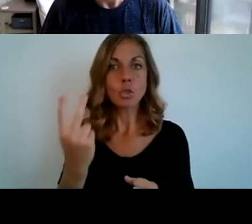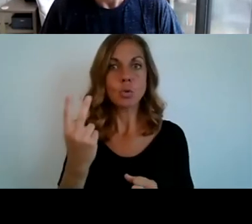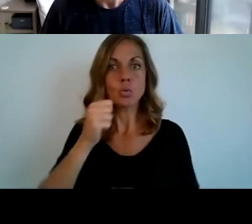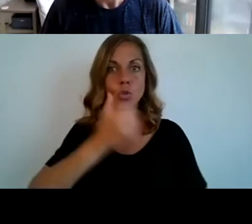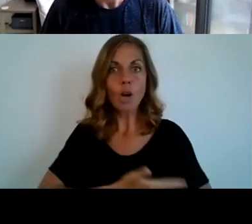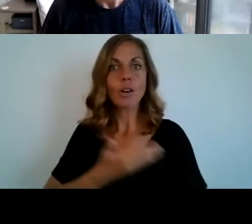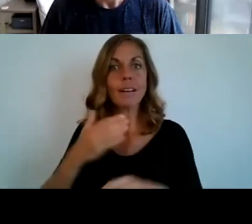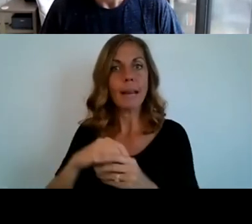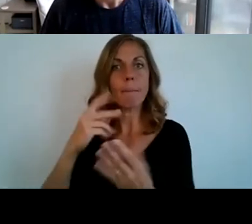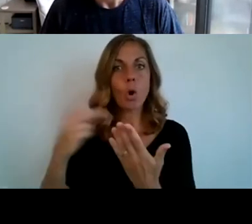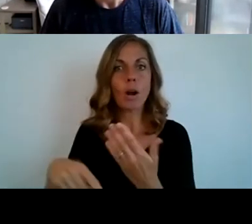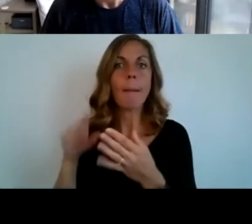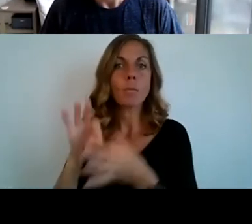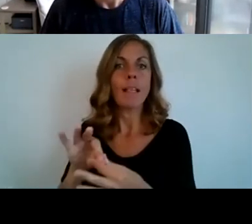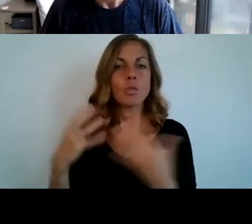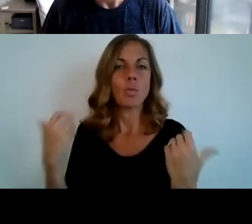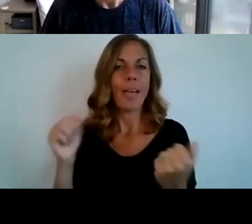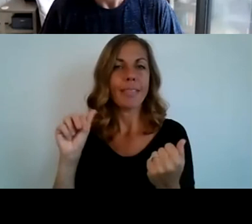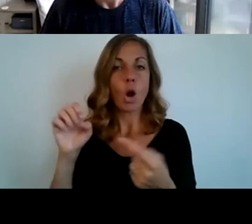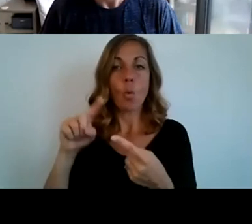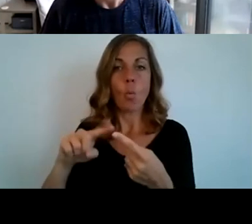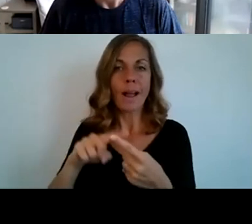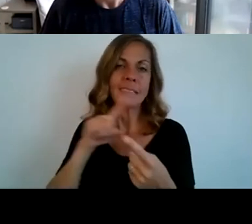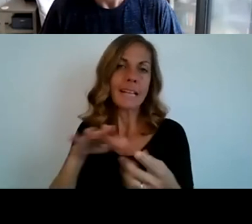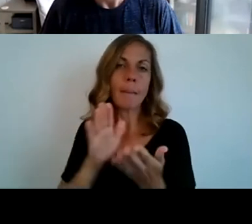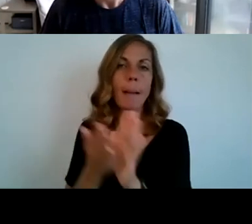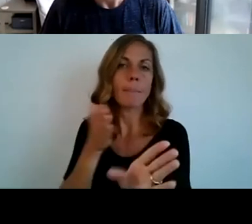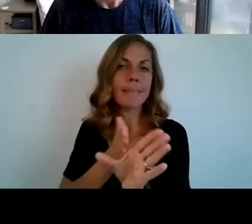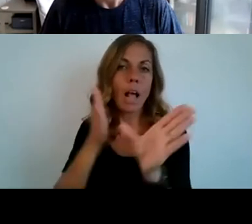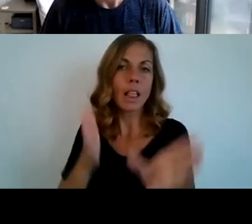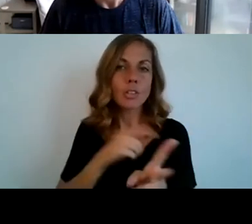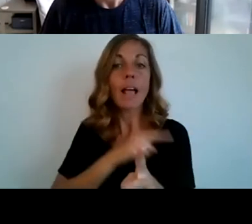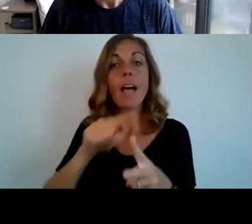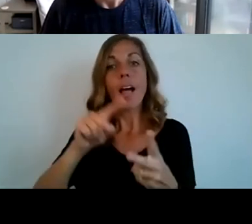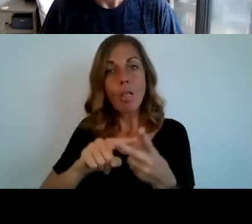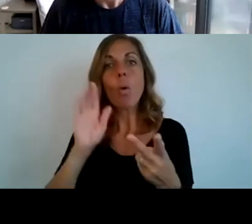to health care. One is studying to be a psychologist, and the other is studying to be an audiologist.